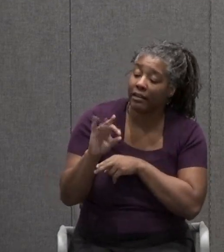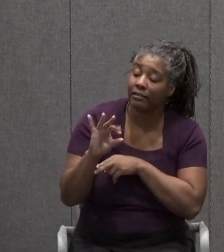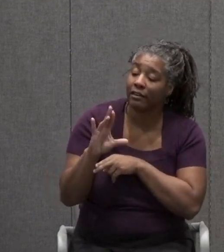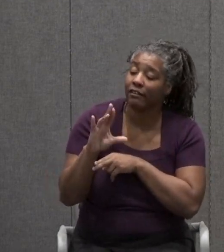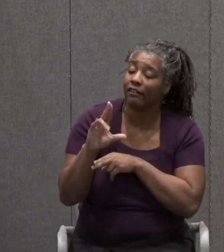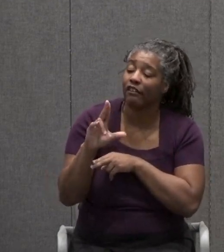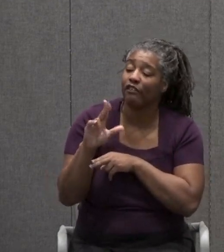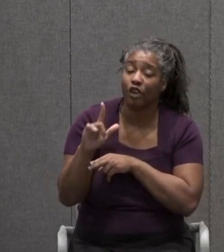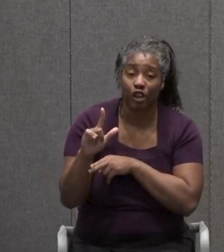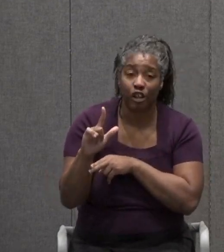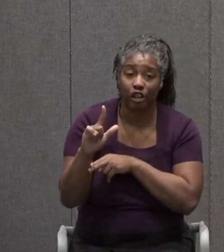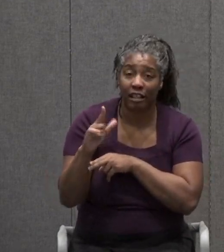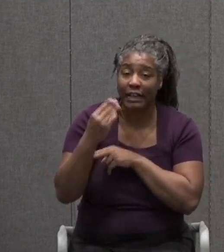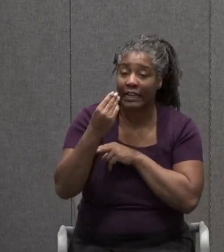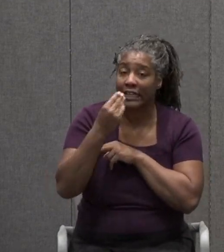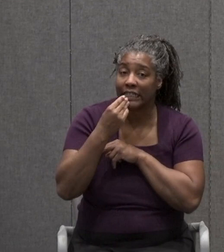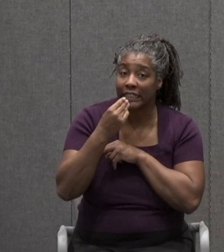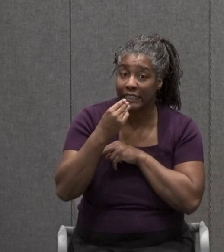lotus or soles of feet together.